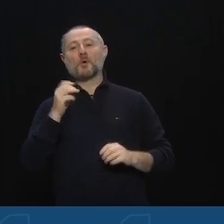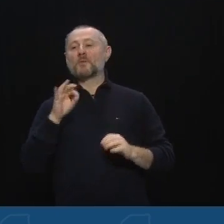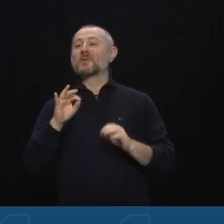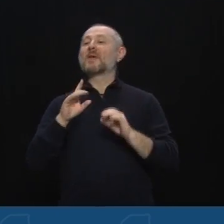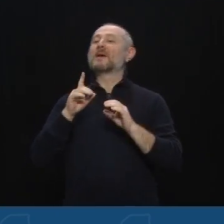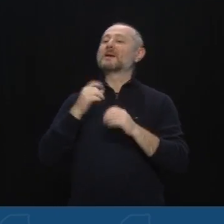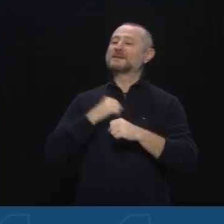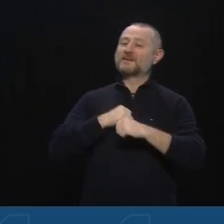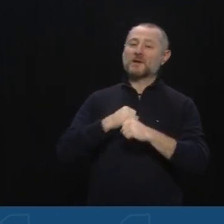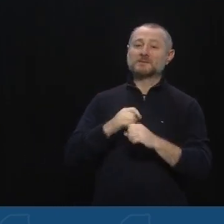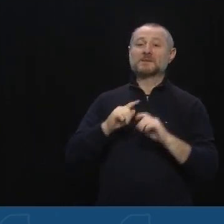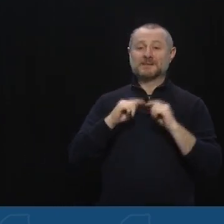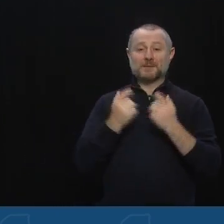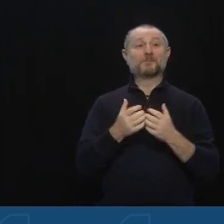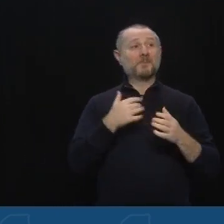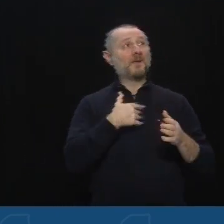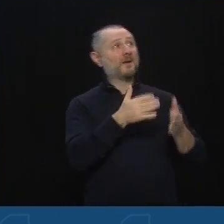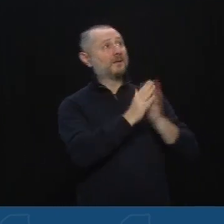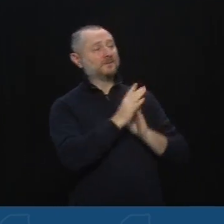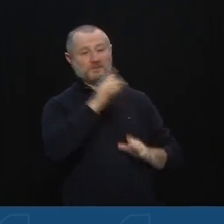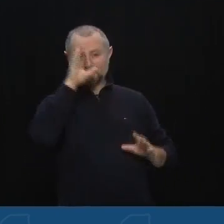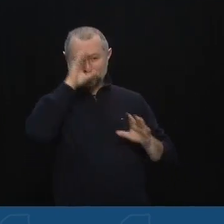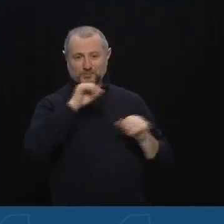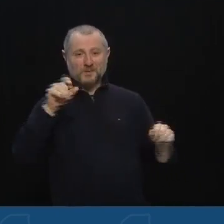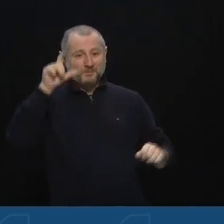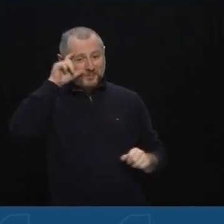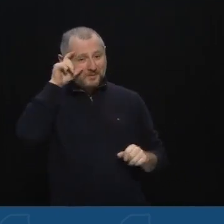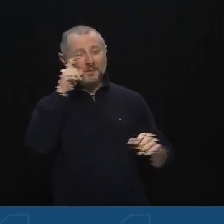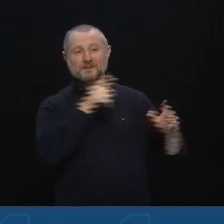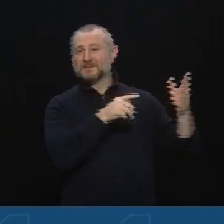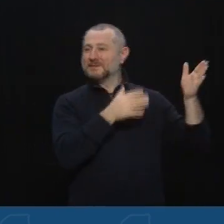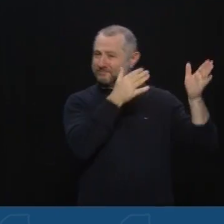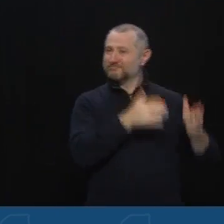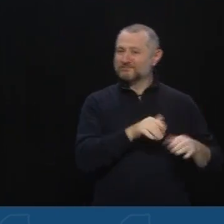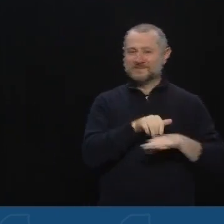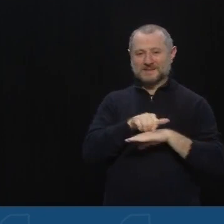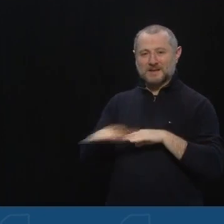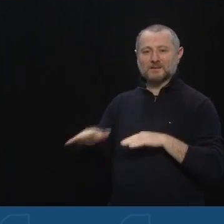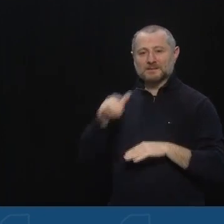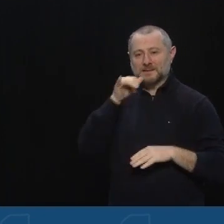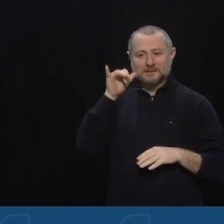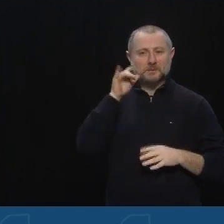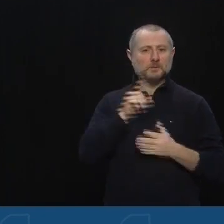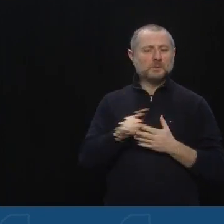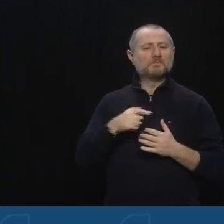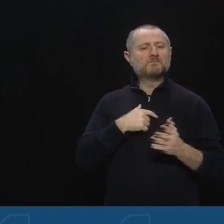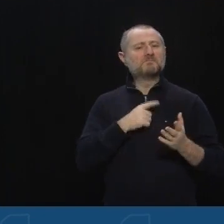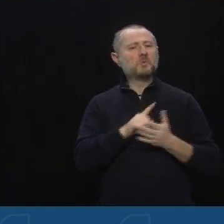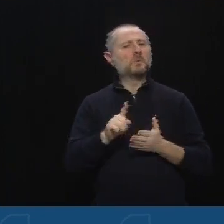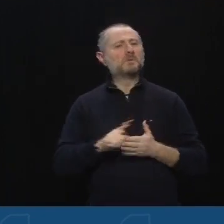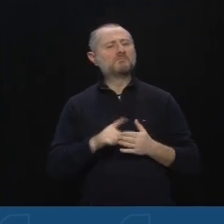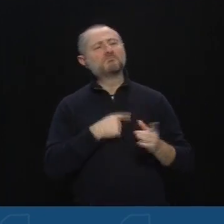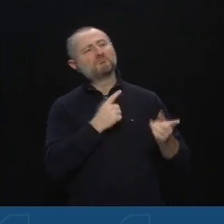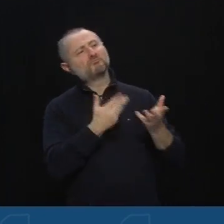ARE THE MILITARY. THESE ARE THE DOT TEAMS THAT I HELPED FROM PRESIDENT BIDEN.